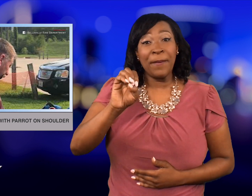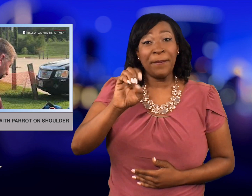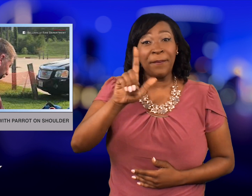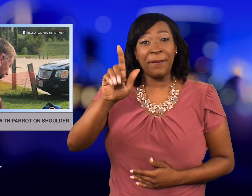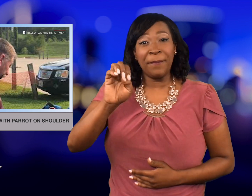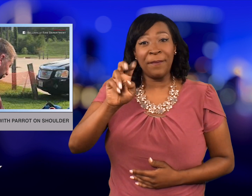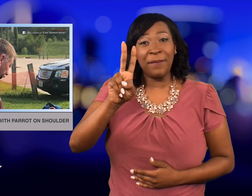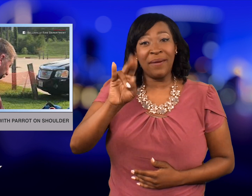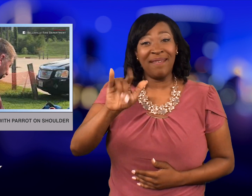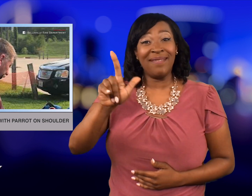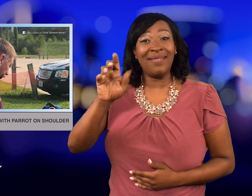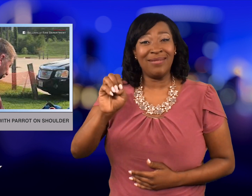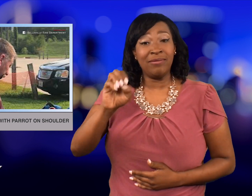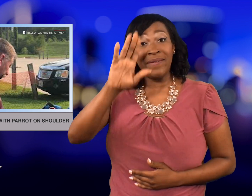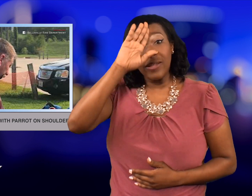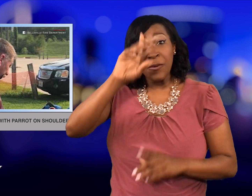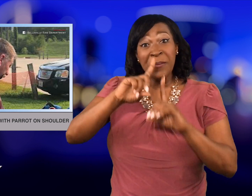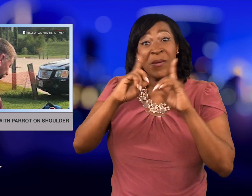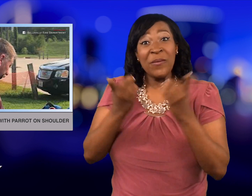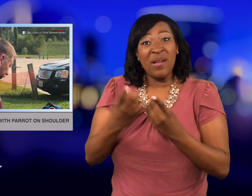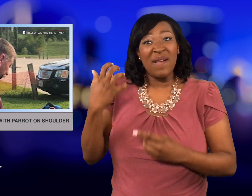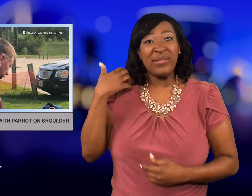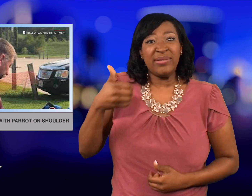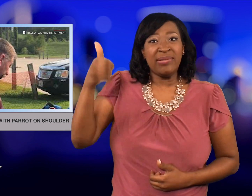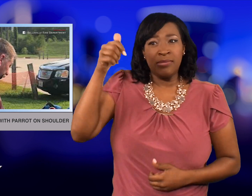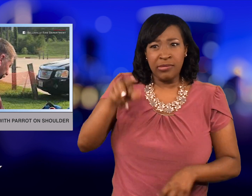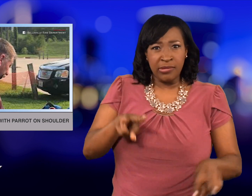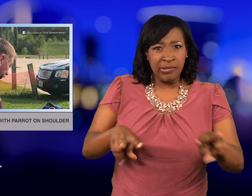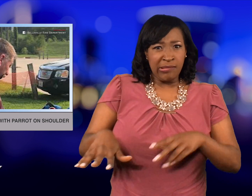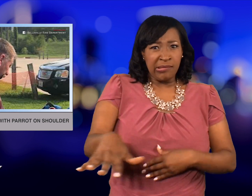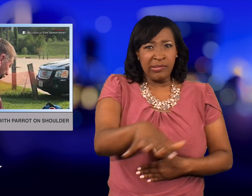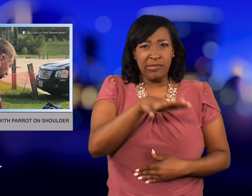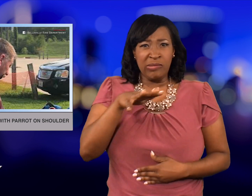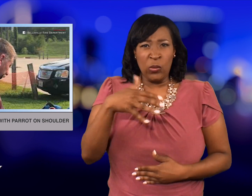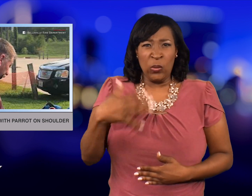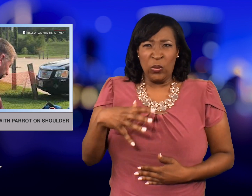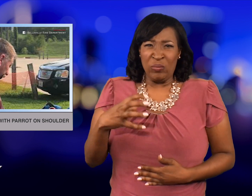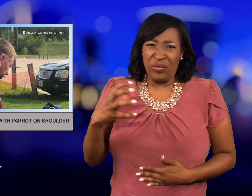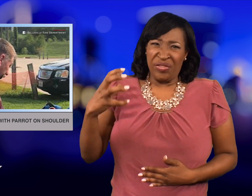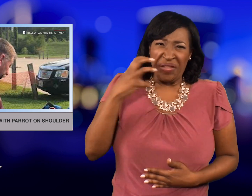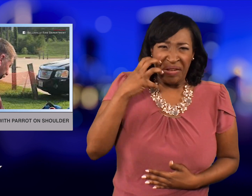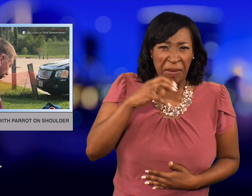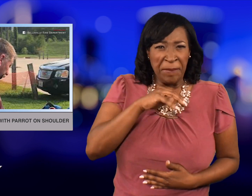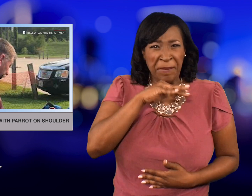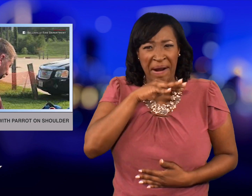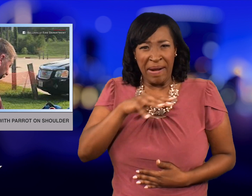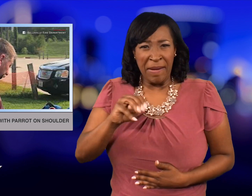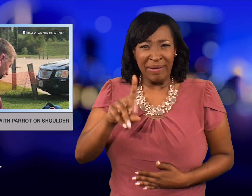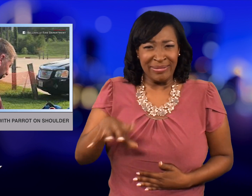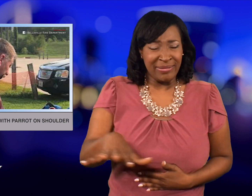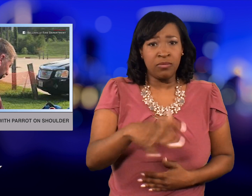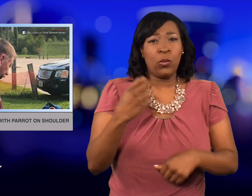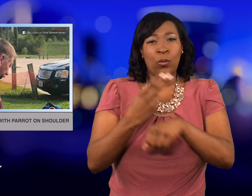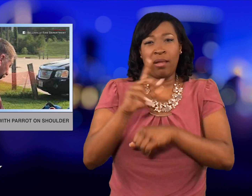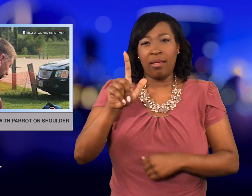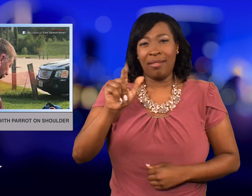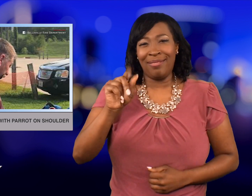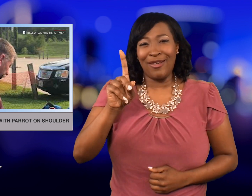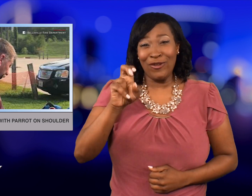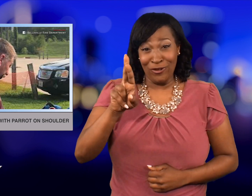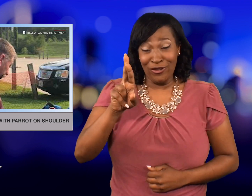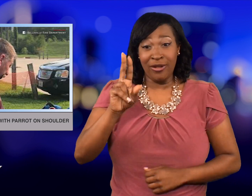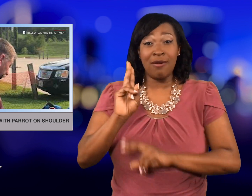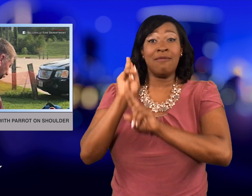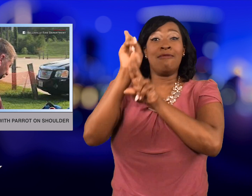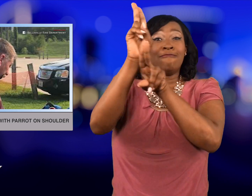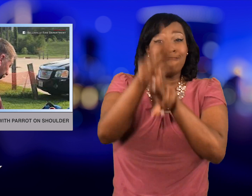Belleville Fire Department officials dropped the ladder over the dredge so the man would